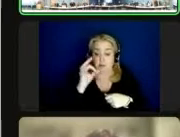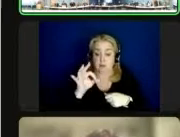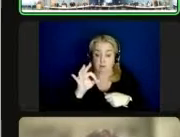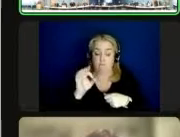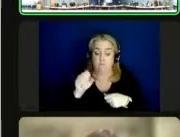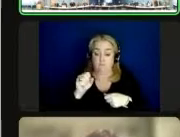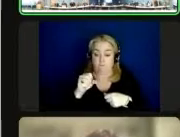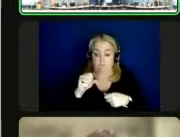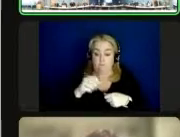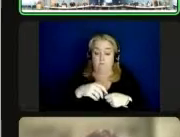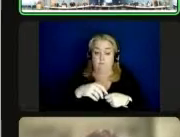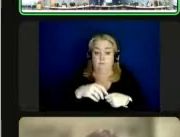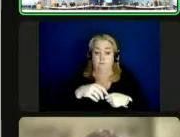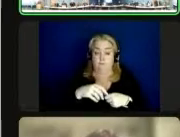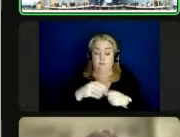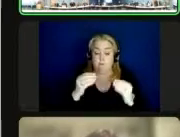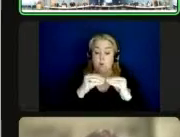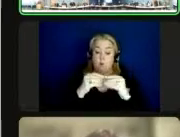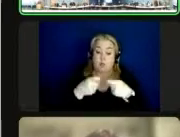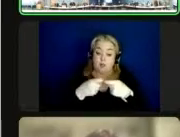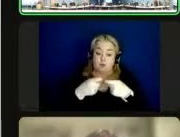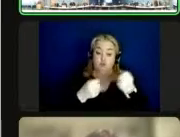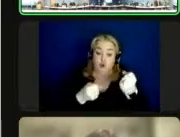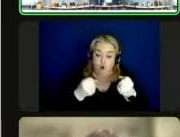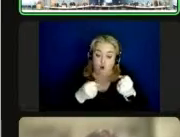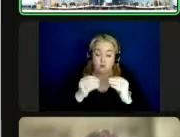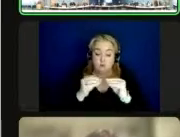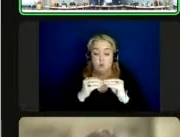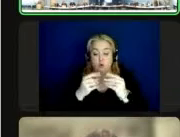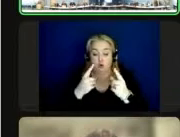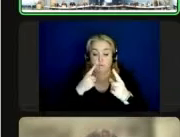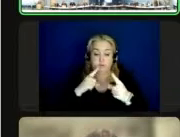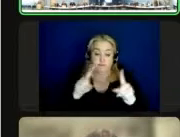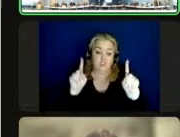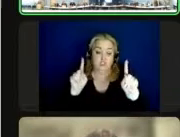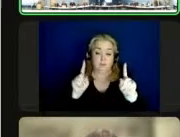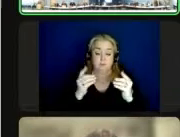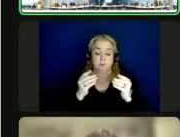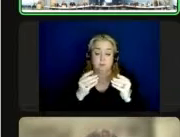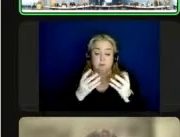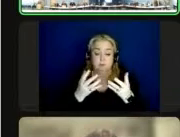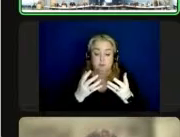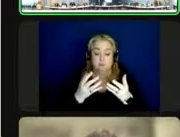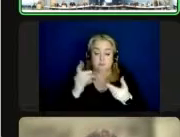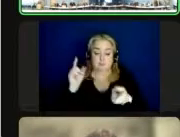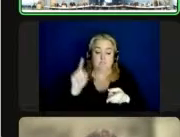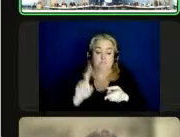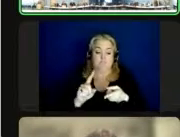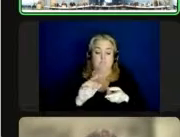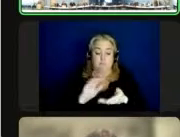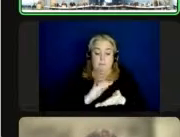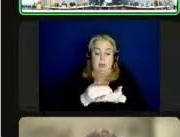FAILURE AND ALL THAT?